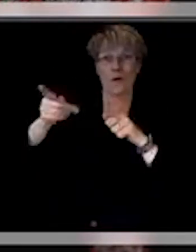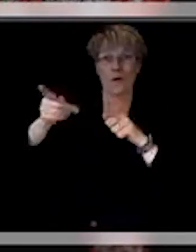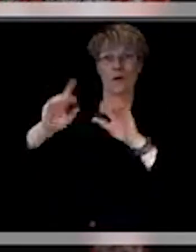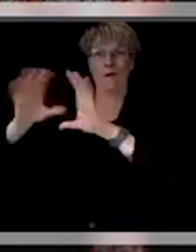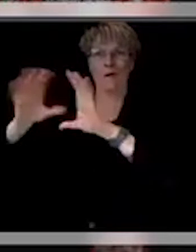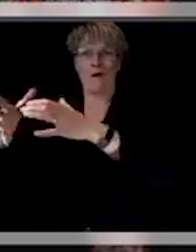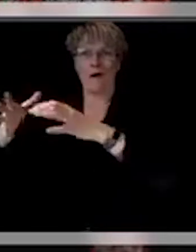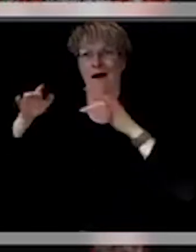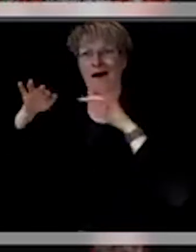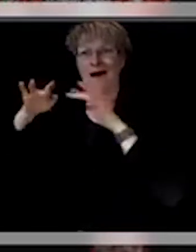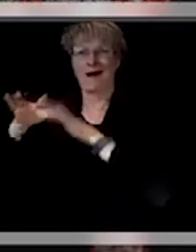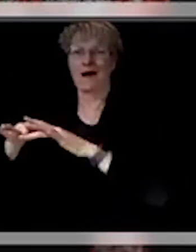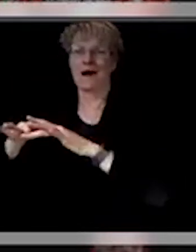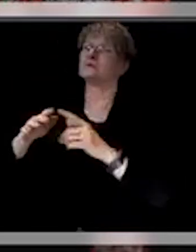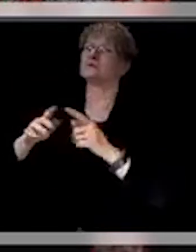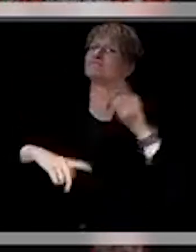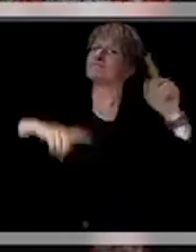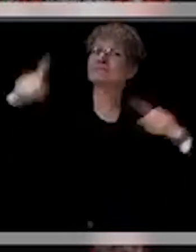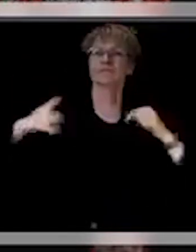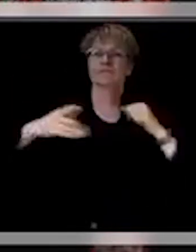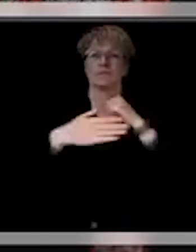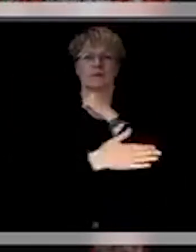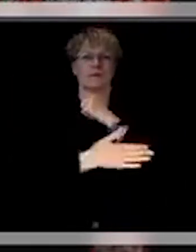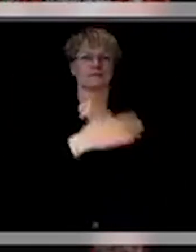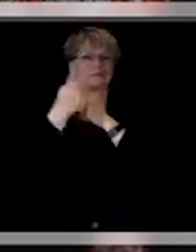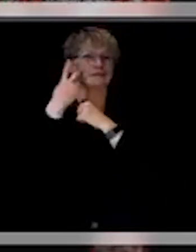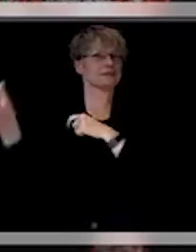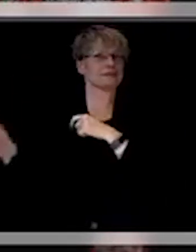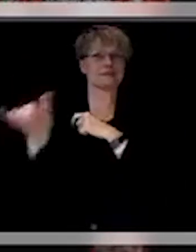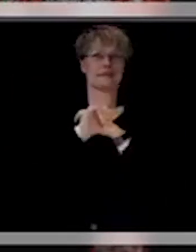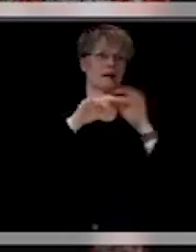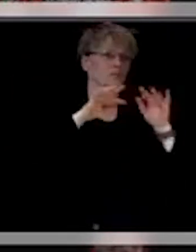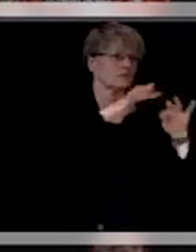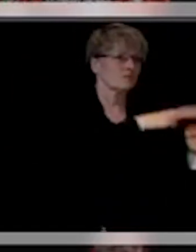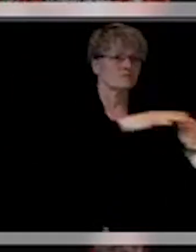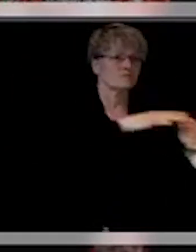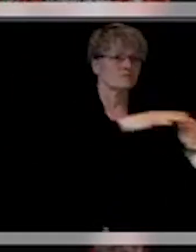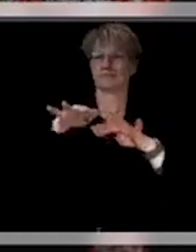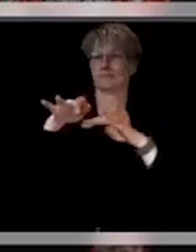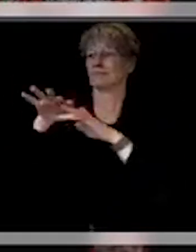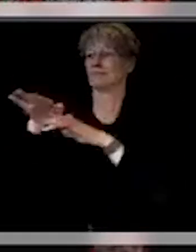of California. Many counties reporting very similar types of phenomenon and so we're seeing